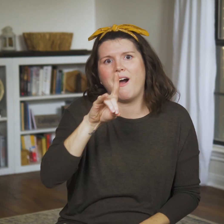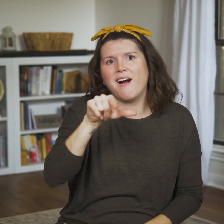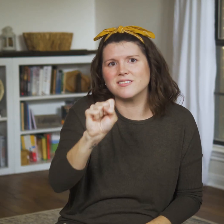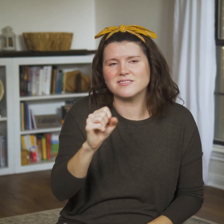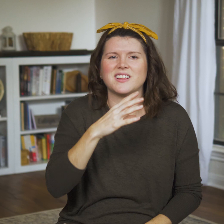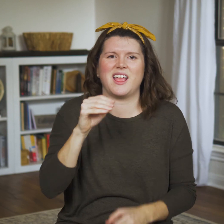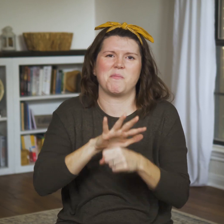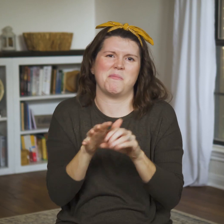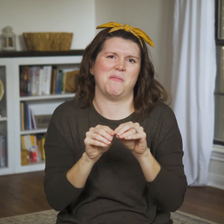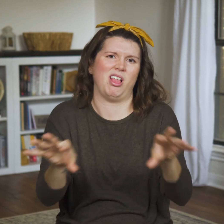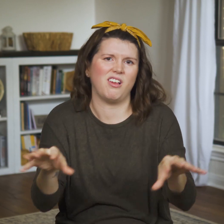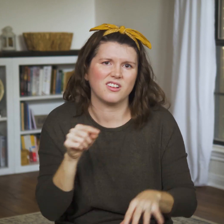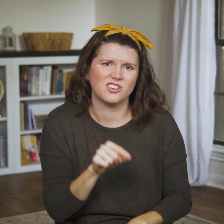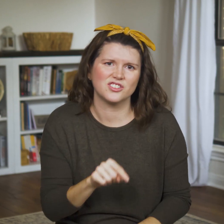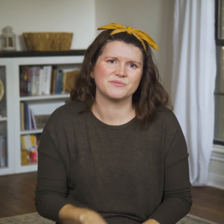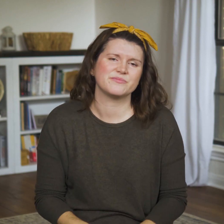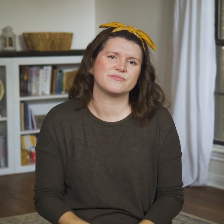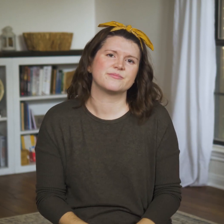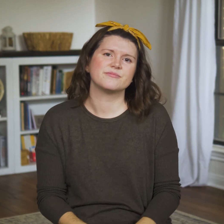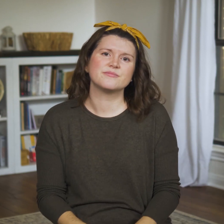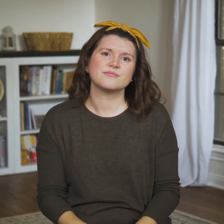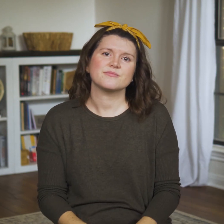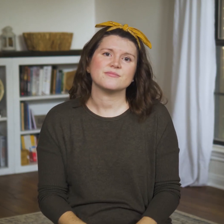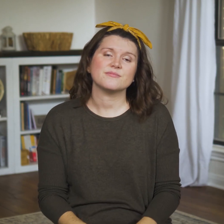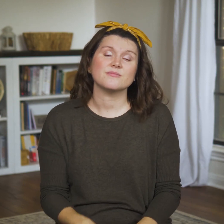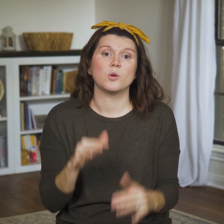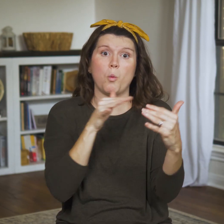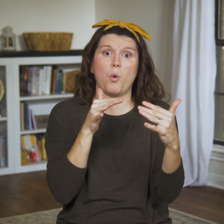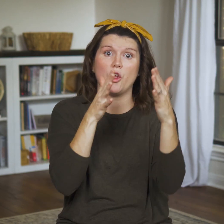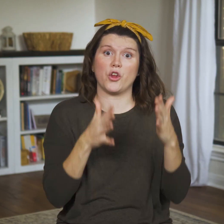which would create the same problem all over again.